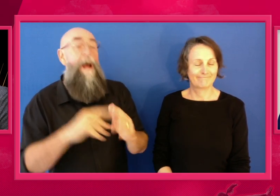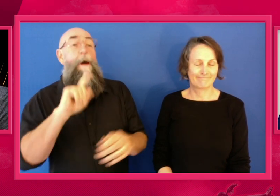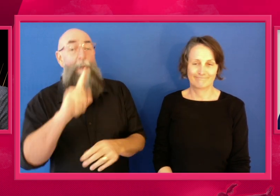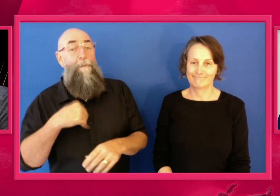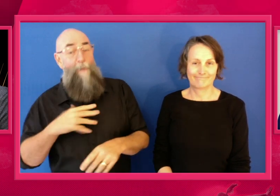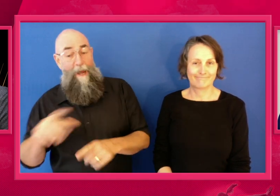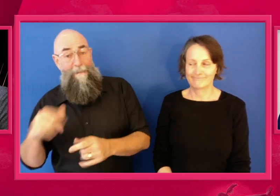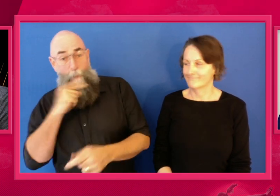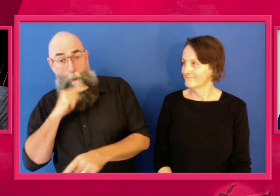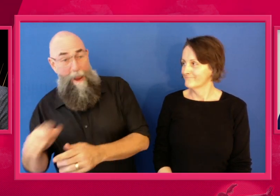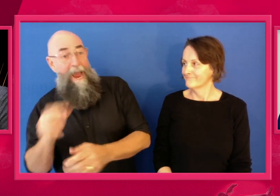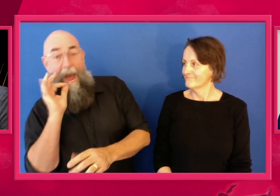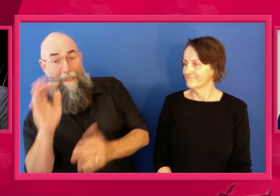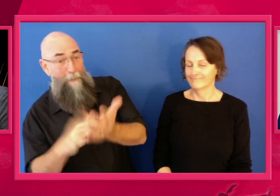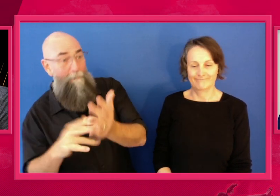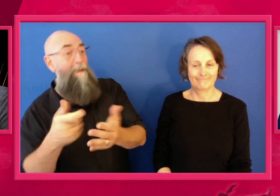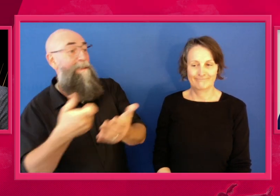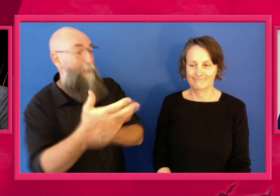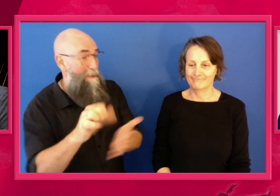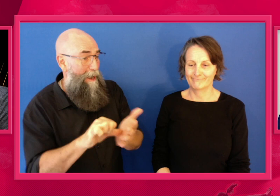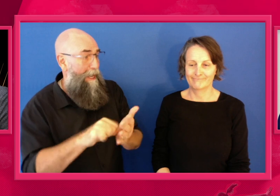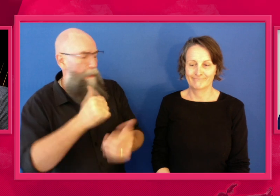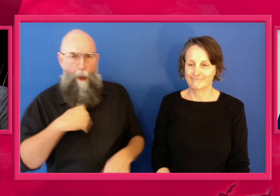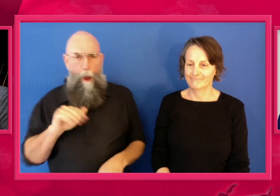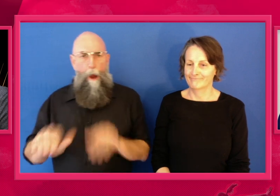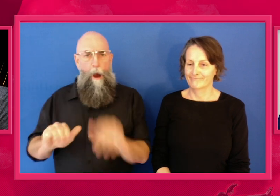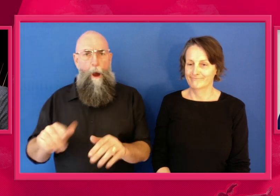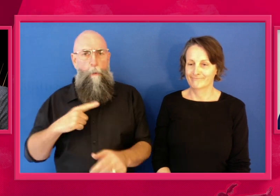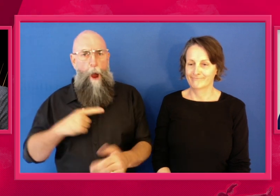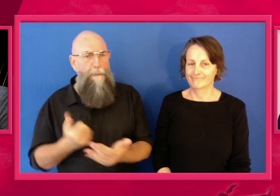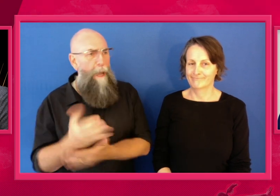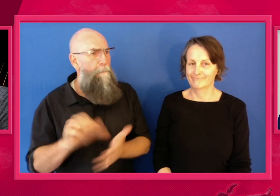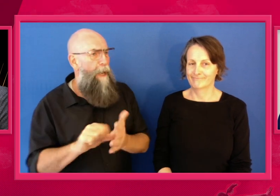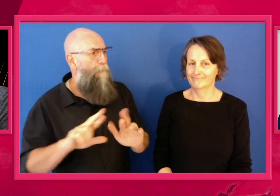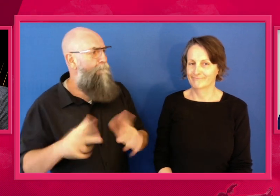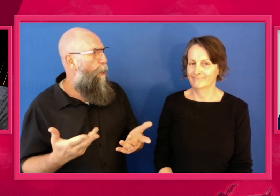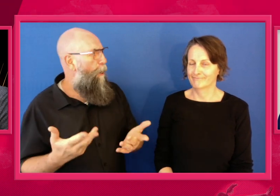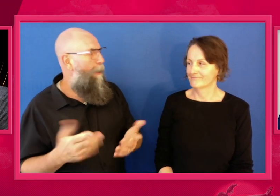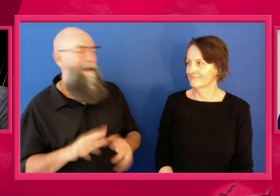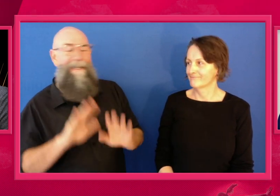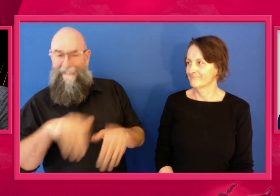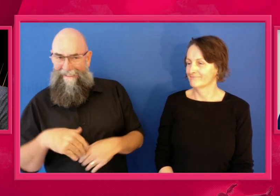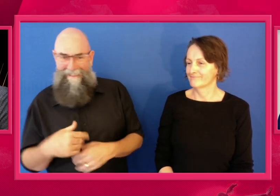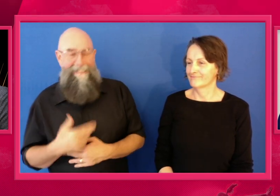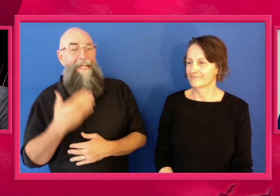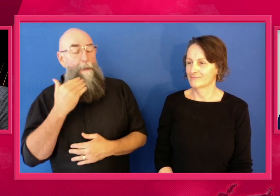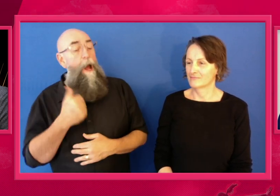to justify this huge expense. I'm really interested, your, you have three silver medals on the,